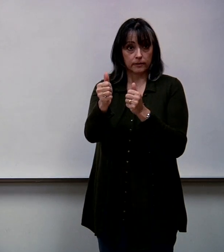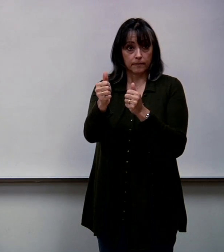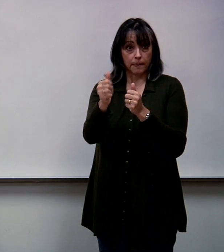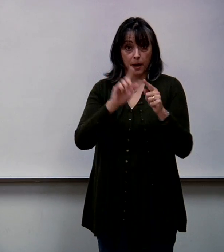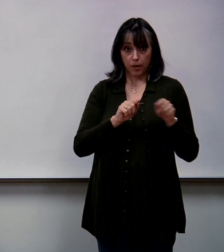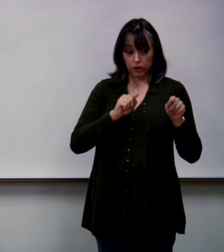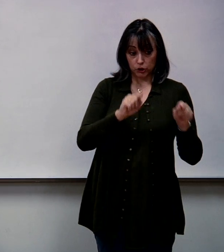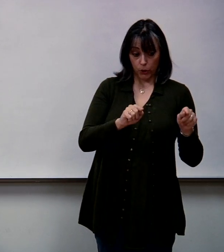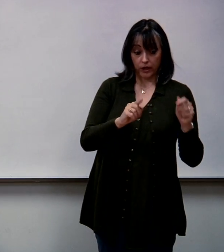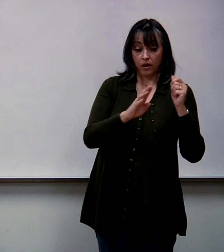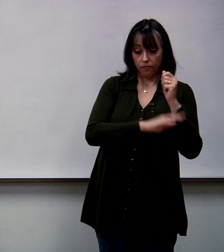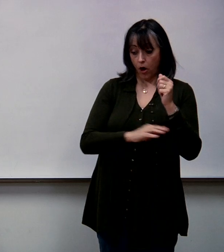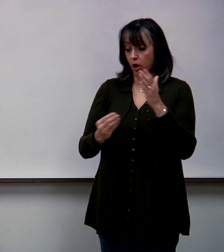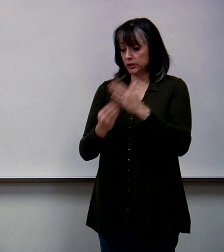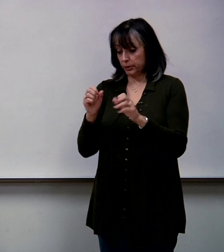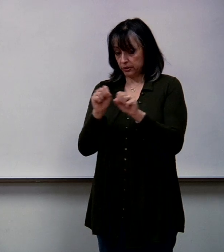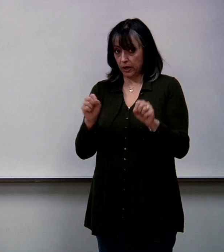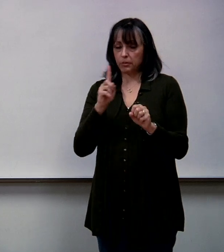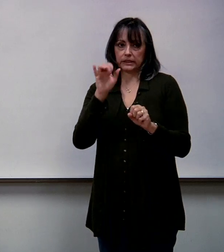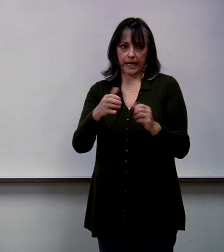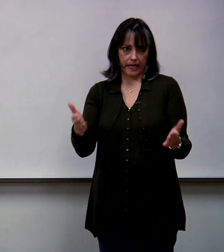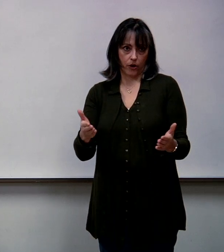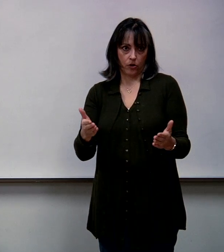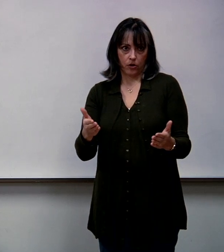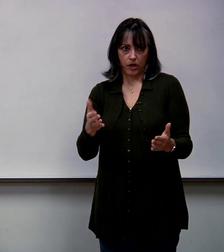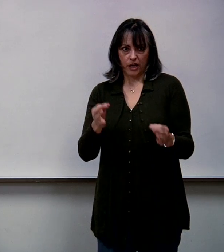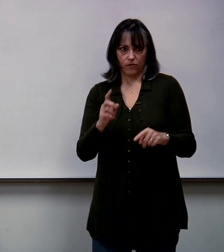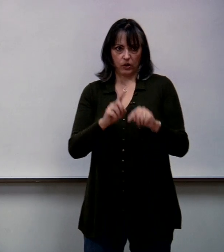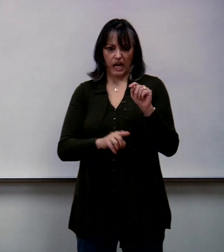If you are not able to commit to that, if you know that you're going to going to